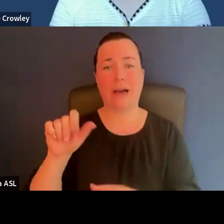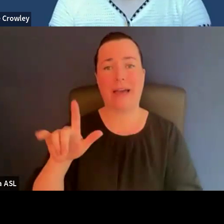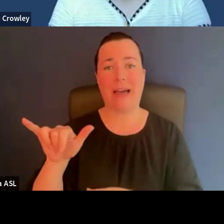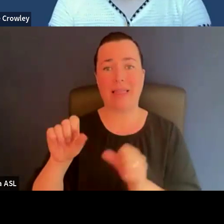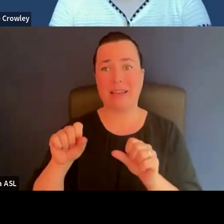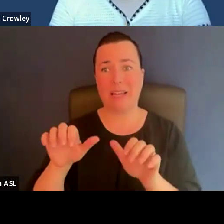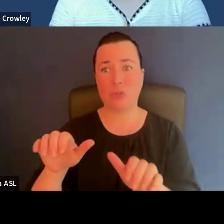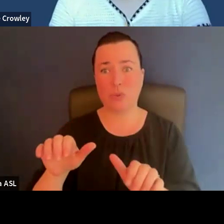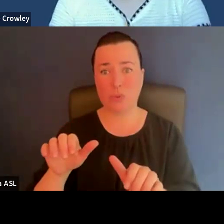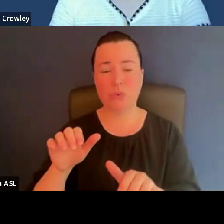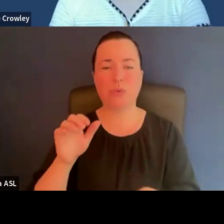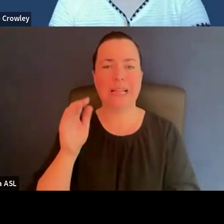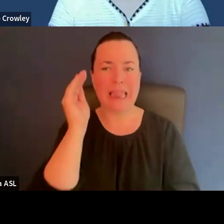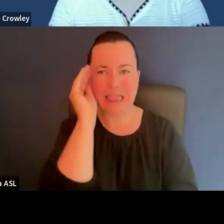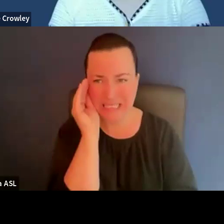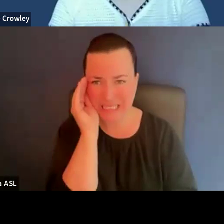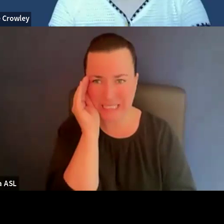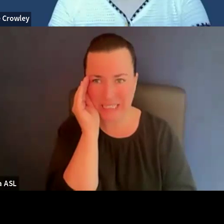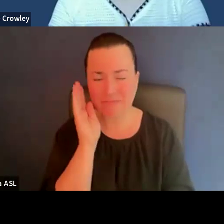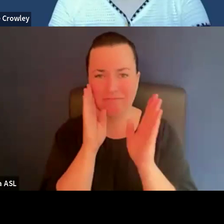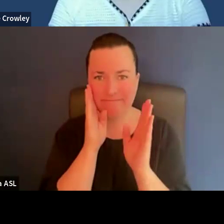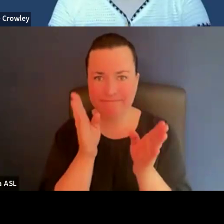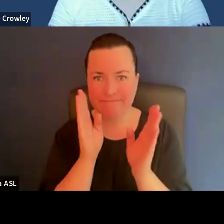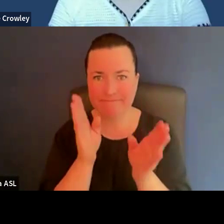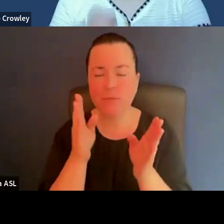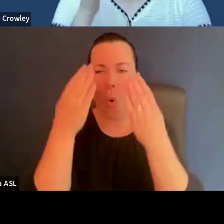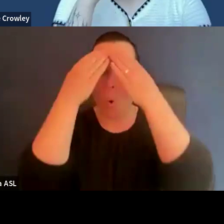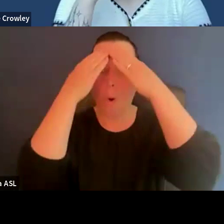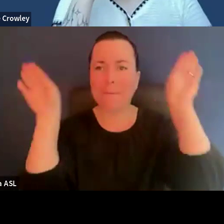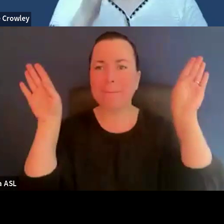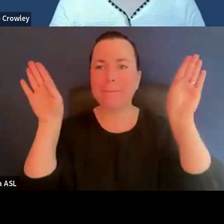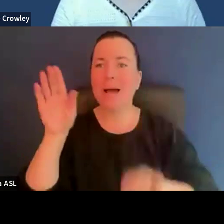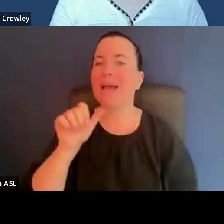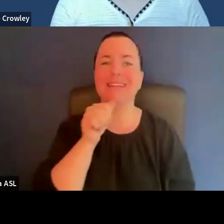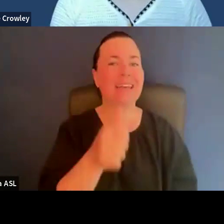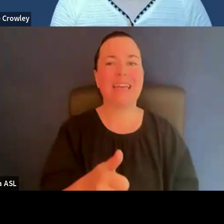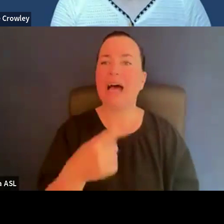and not box themselves into something that they hear on TV or read online.